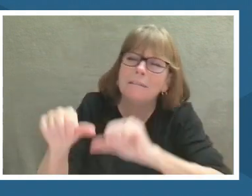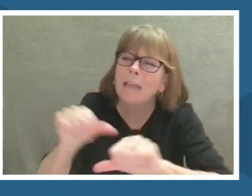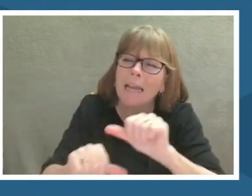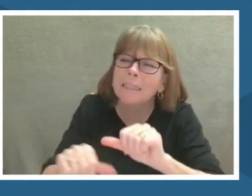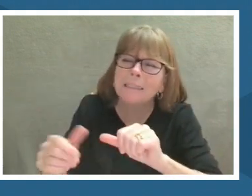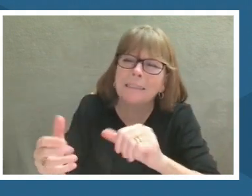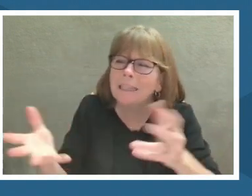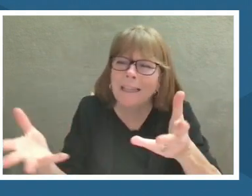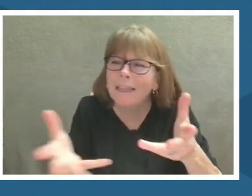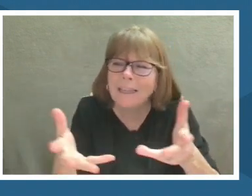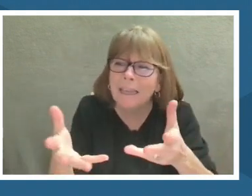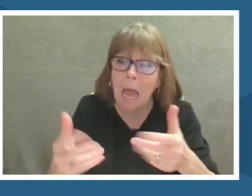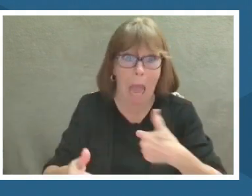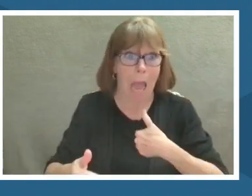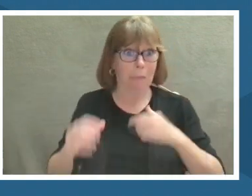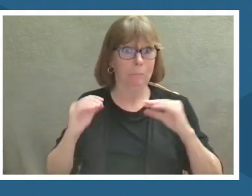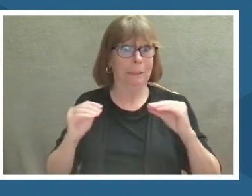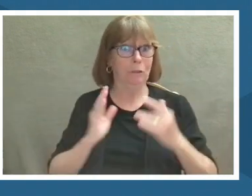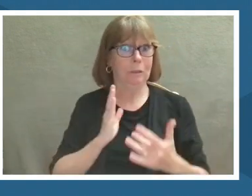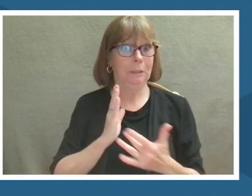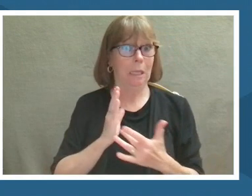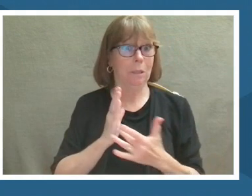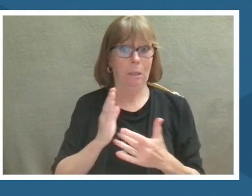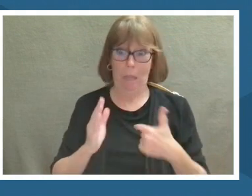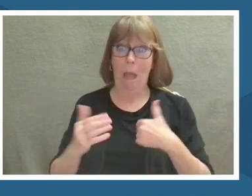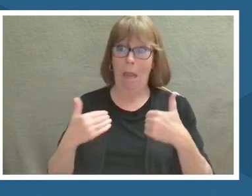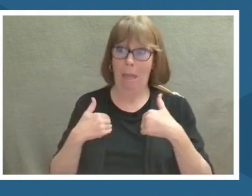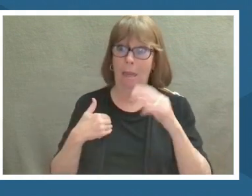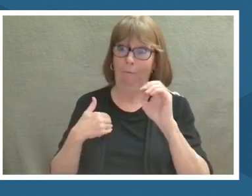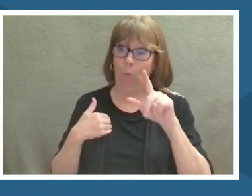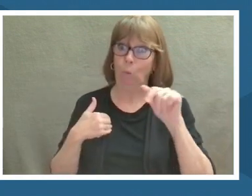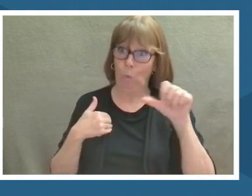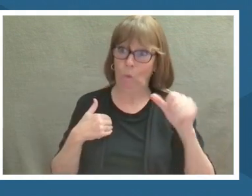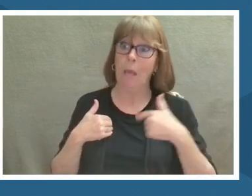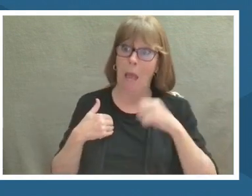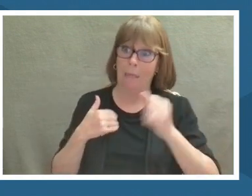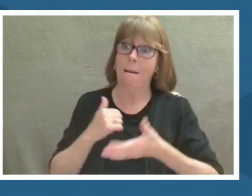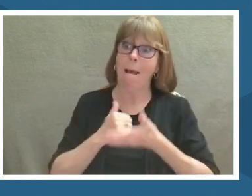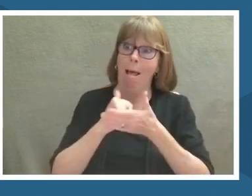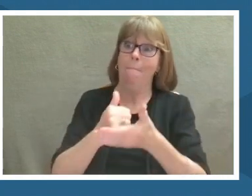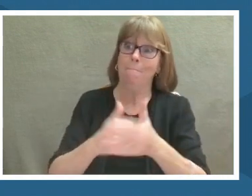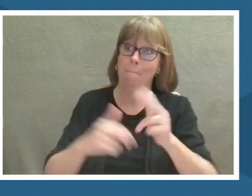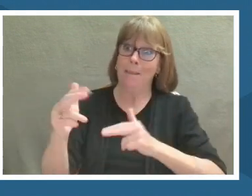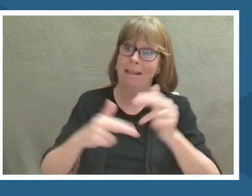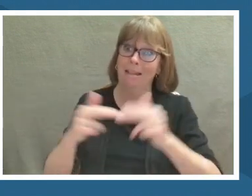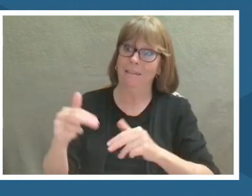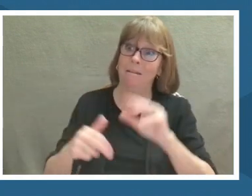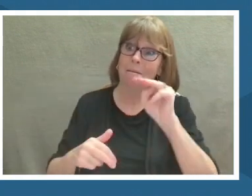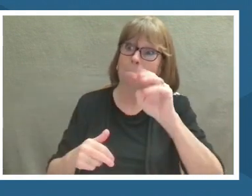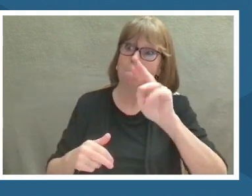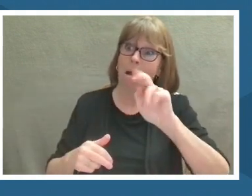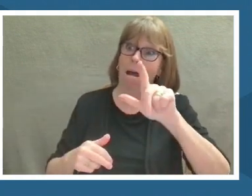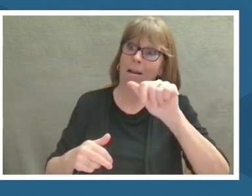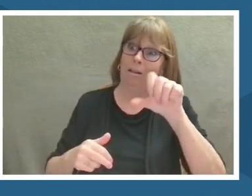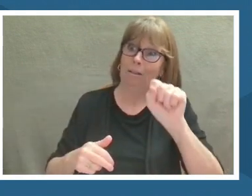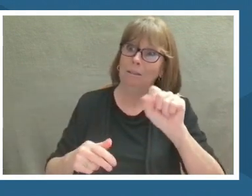where they have access to tools you know to build models etc so